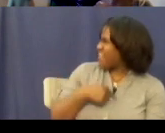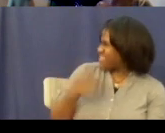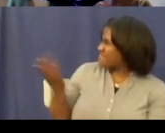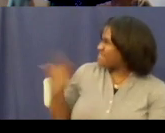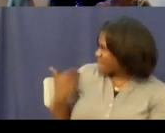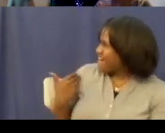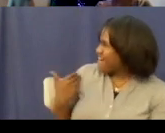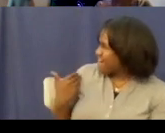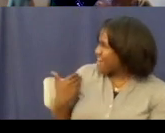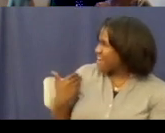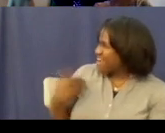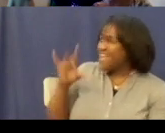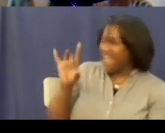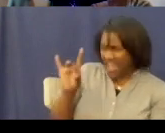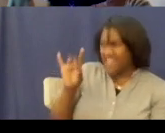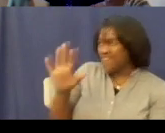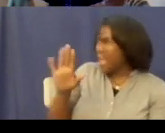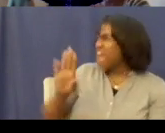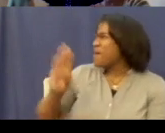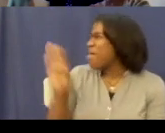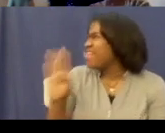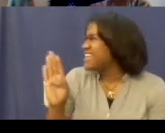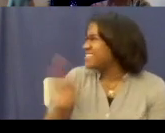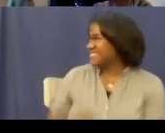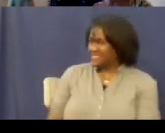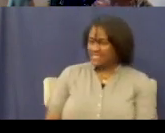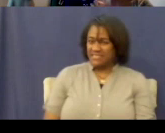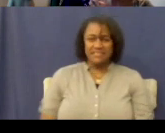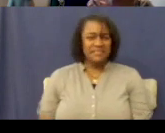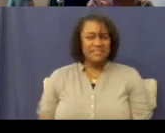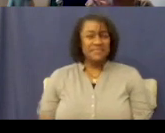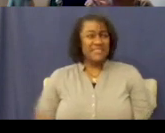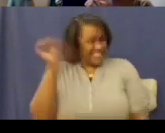They have 85 billion. Nina Schor: Yup, you got it right!